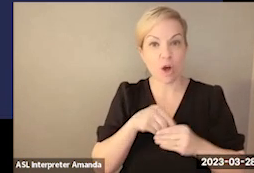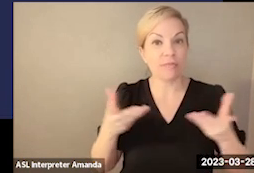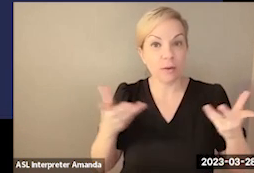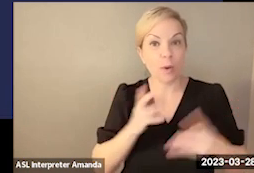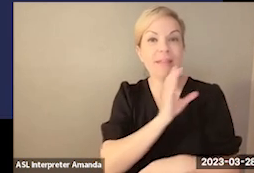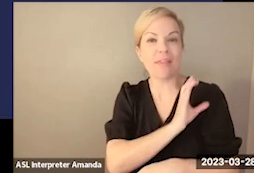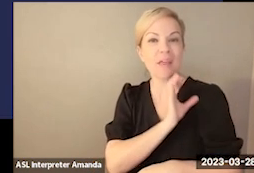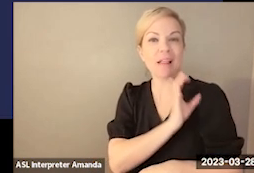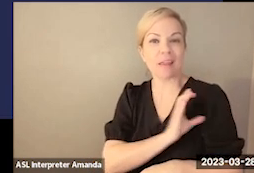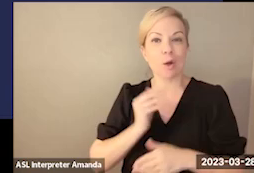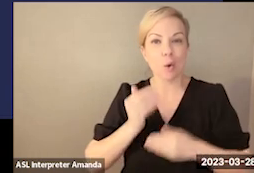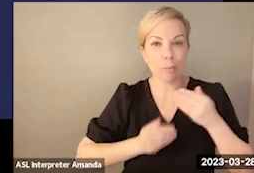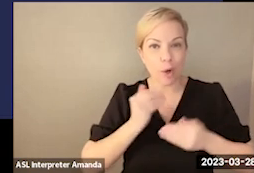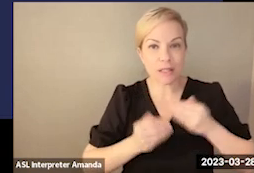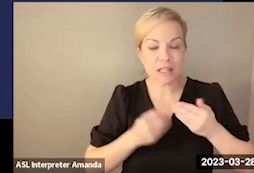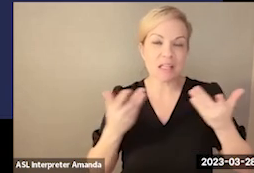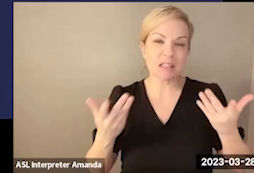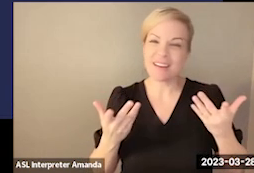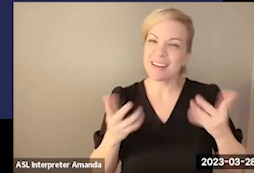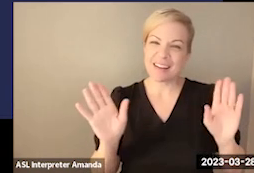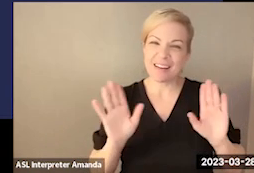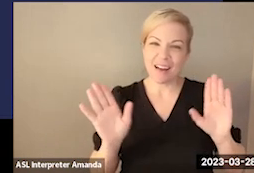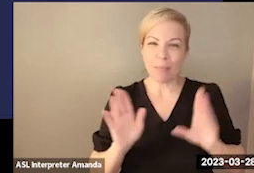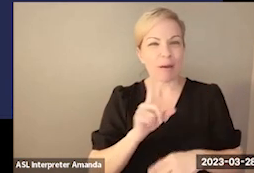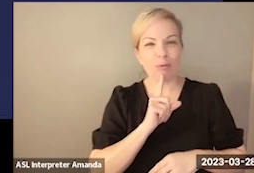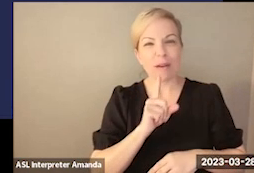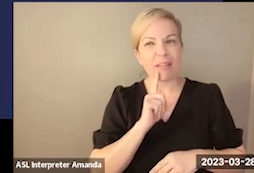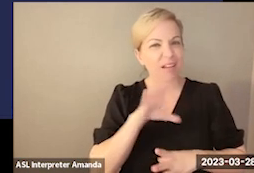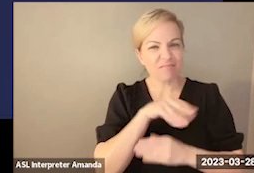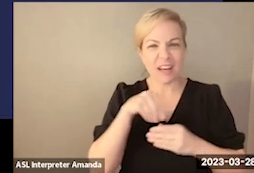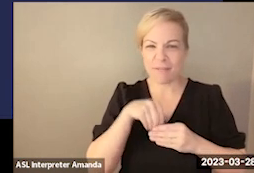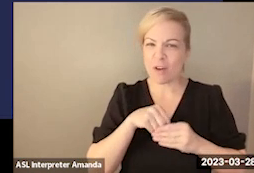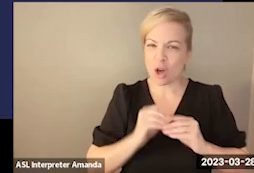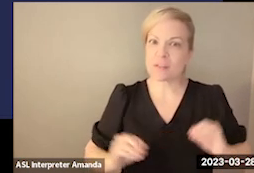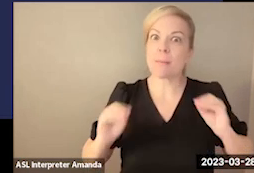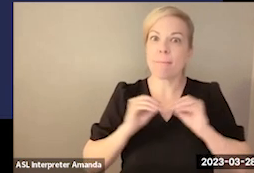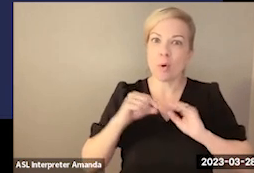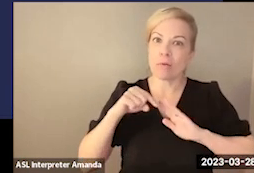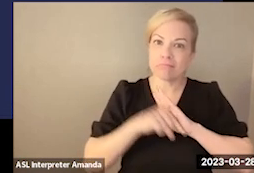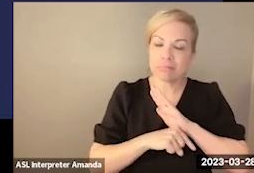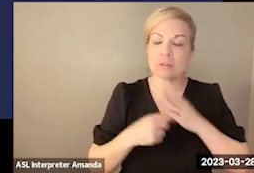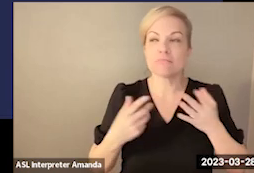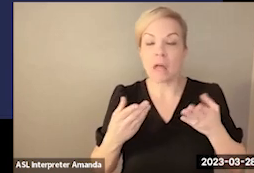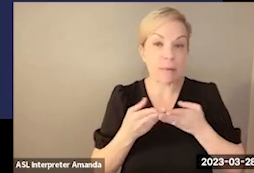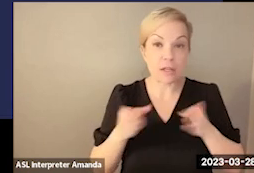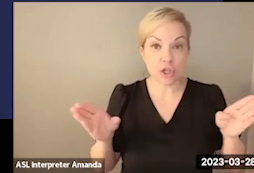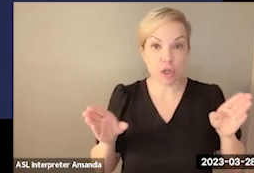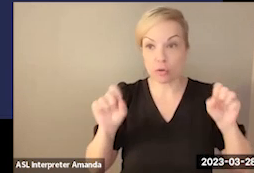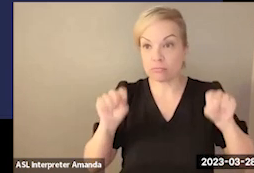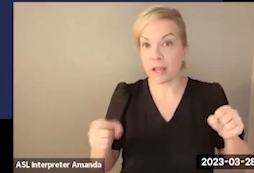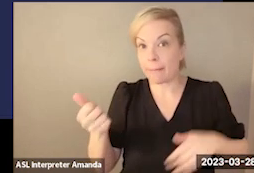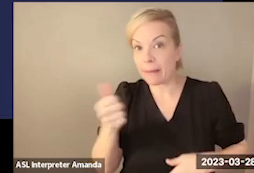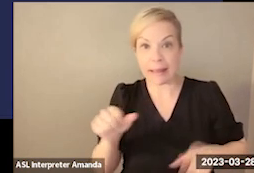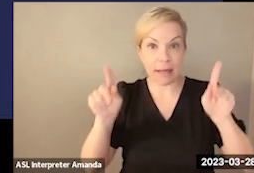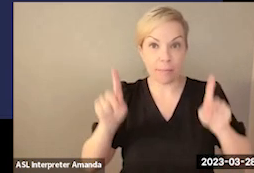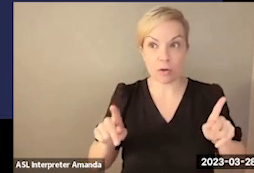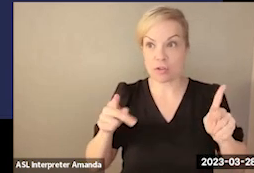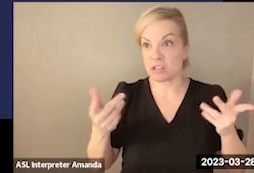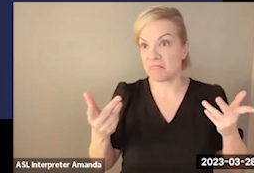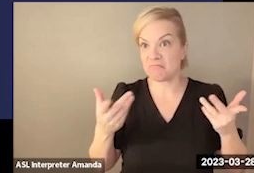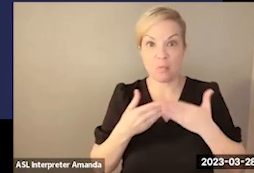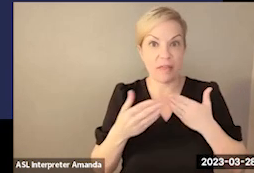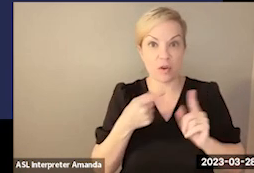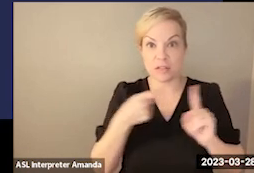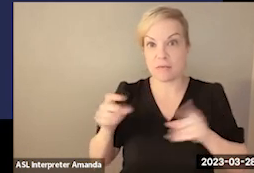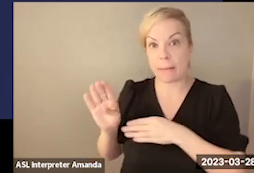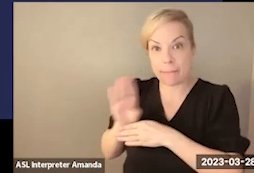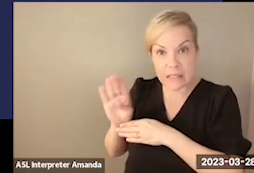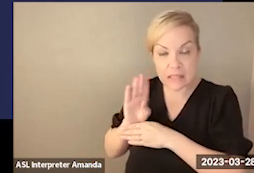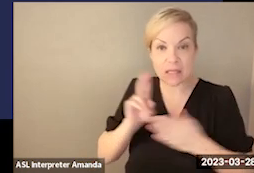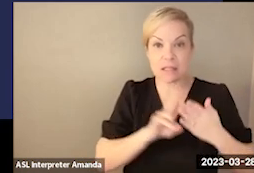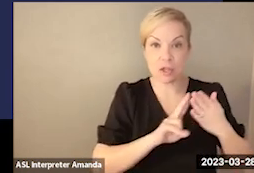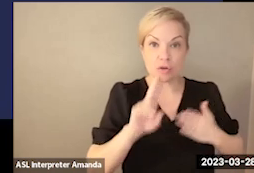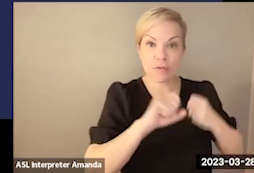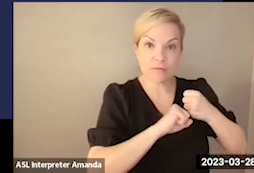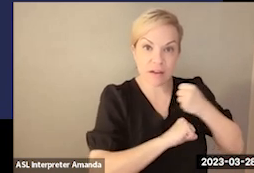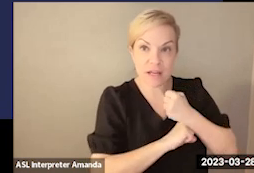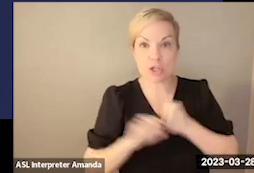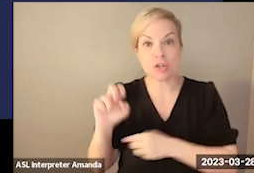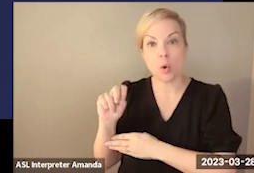Debbie Stine, Science & Technology Policy Academy: but it's really much more than that. You know the in general. There it could be anybody. It could be somebody in a business and a university foundation or a non governmental organization.